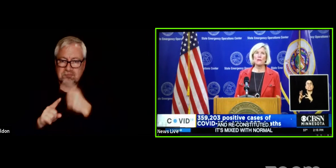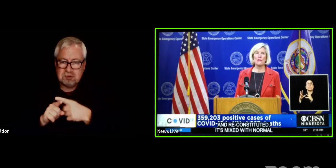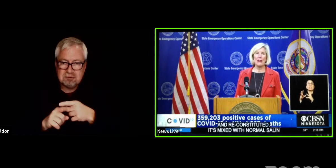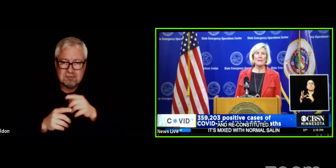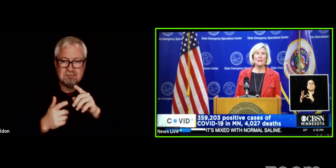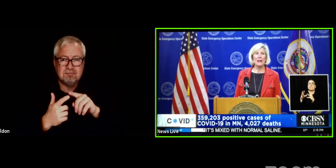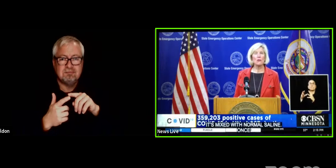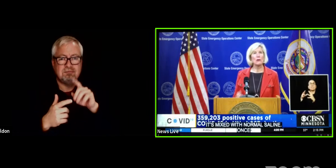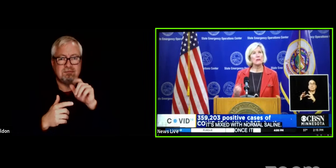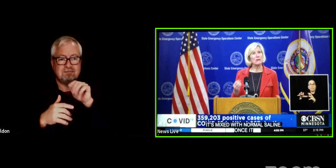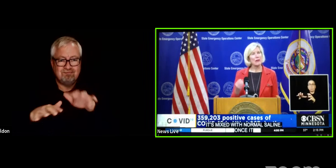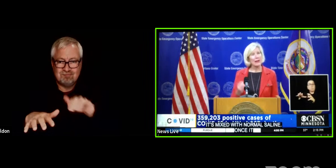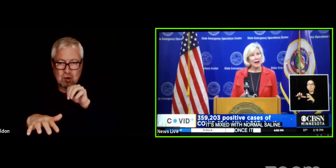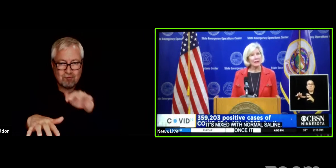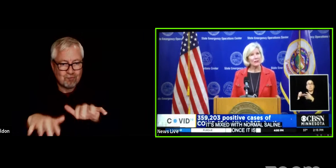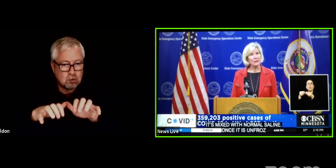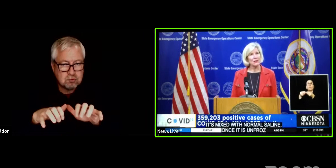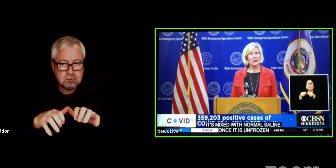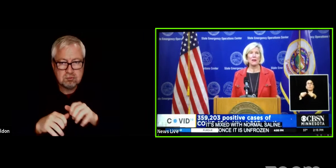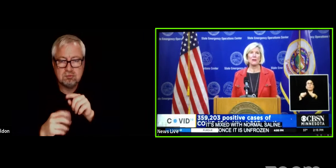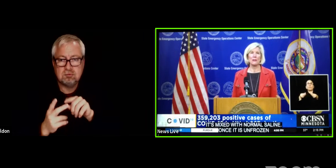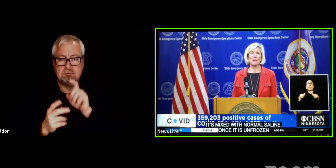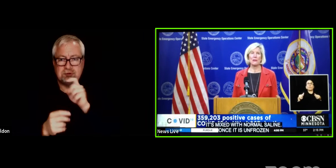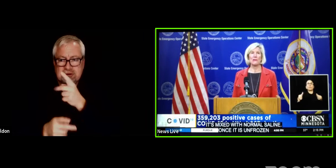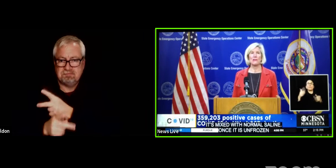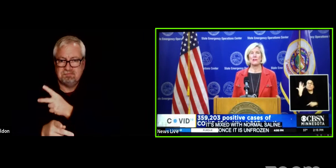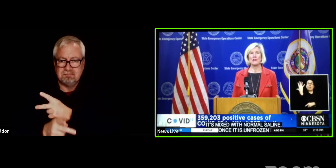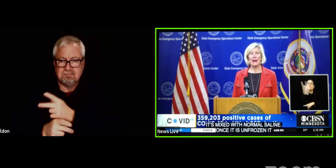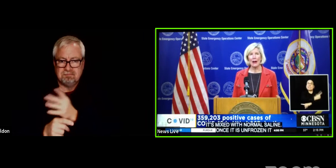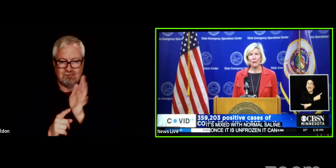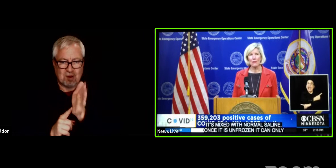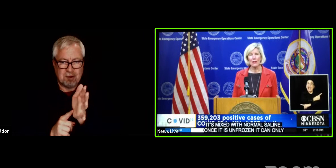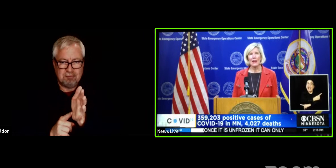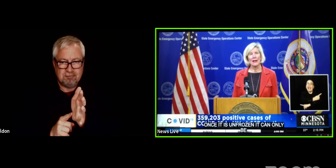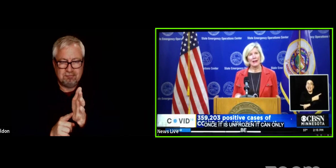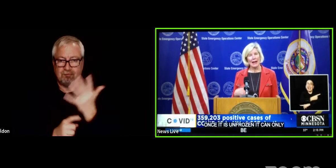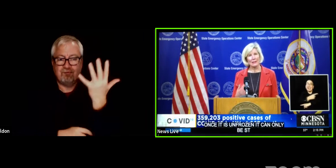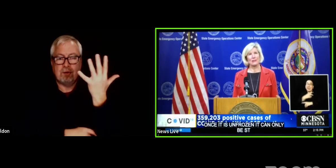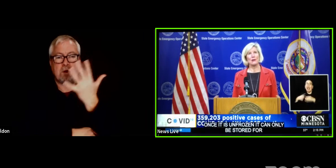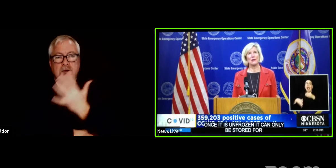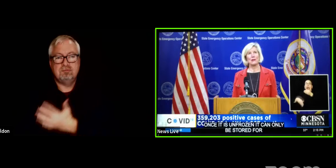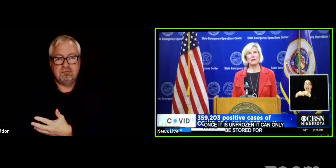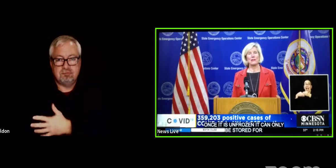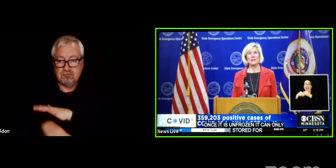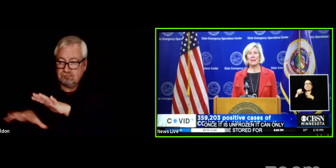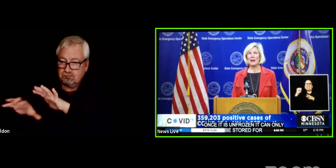FOR FIVE DAYS. ONCE YOU'VE RECONSTITUTED IT, IT CAN ONLY BE STORED FOR SIX HOURS. IT HAS TO GO IN DOSES OF A